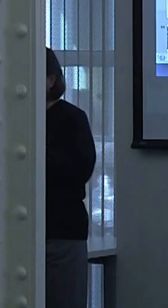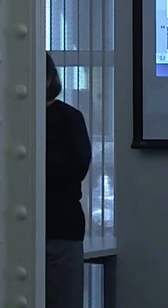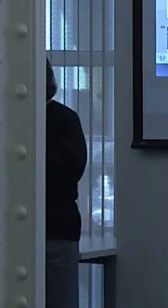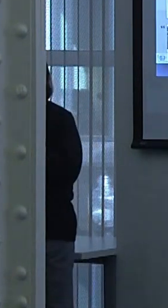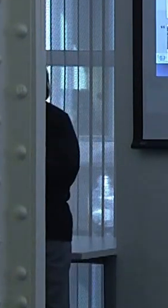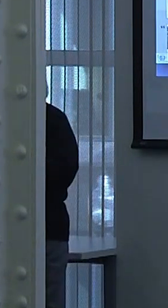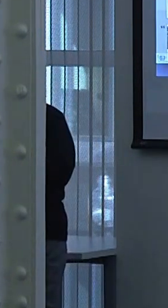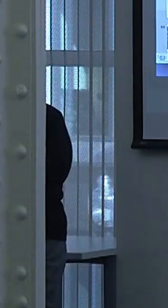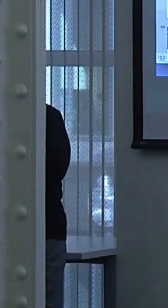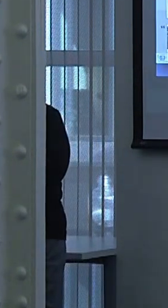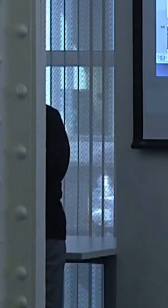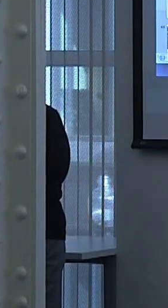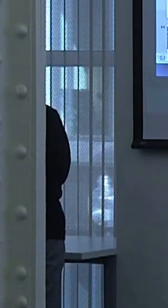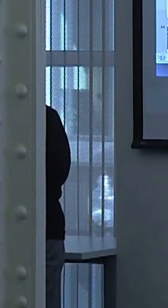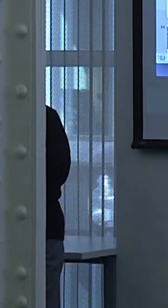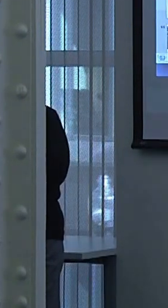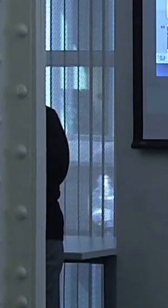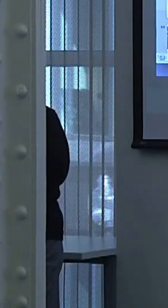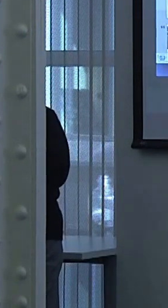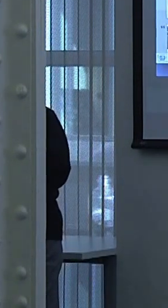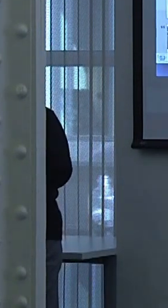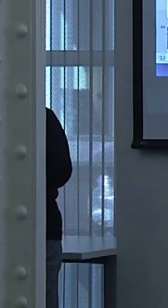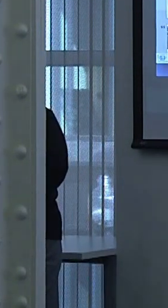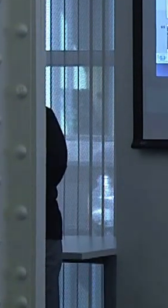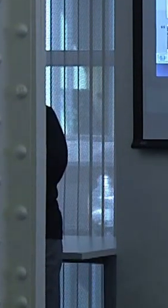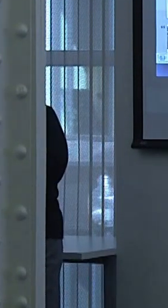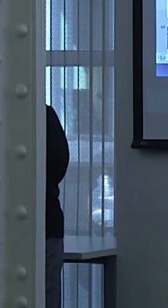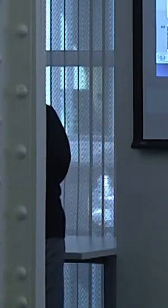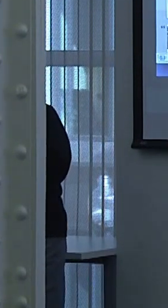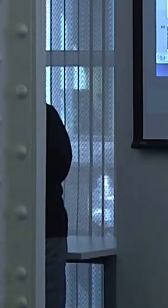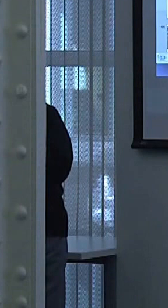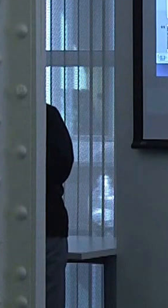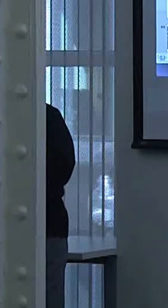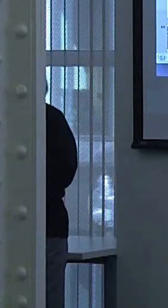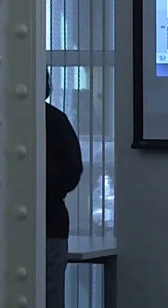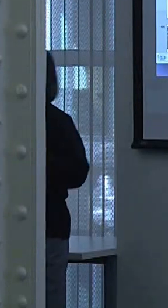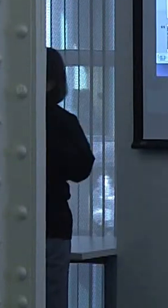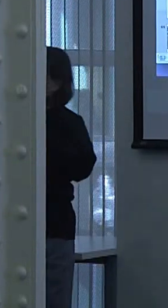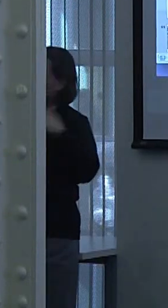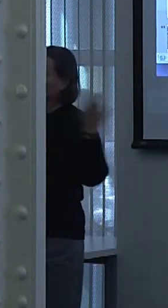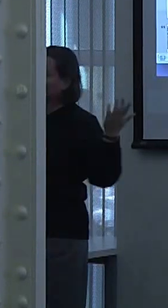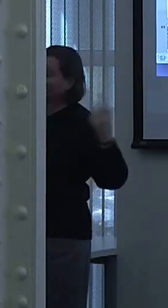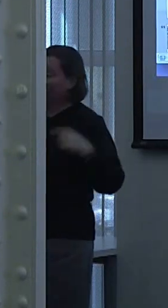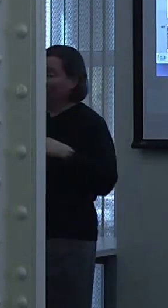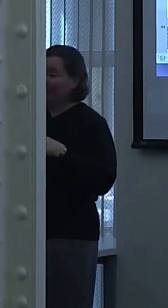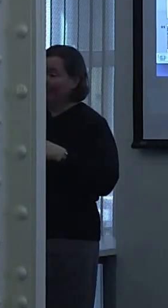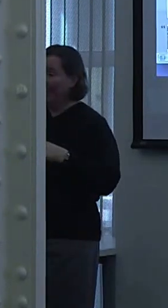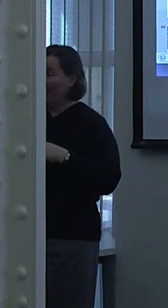with my Master's in history and I focused on, essentially, myself. Chicanx folks with disability